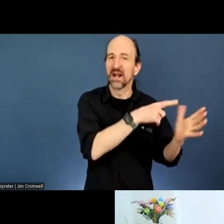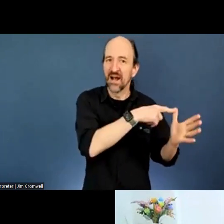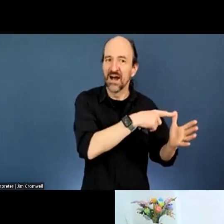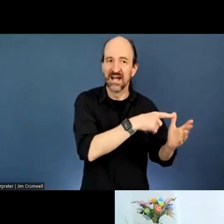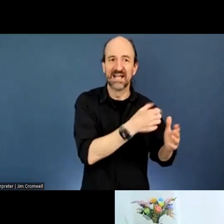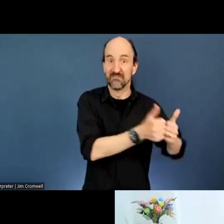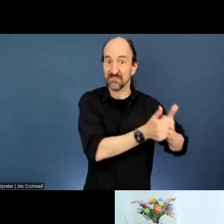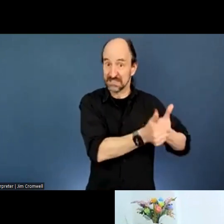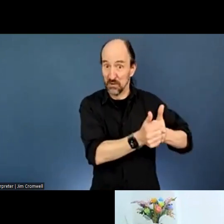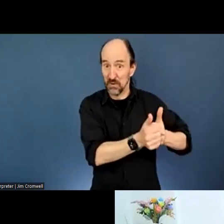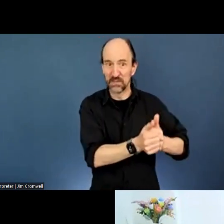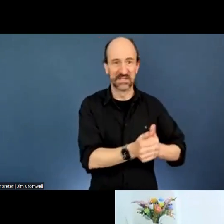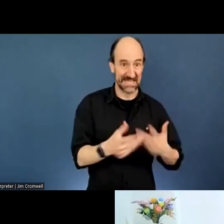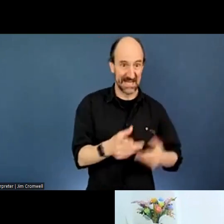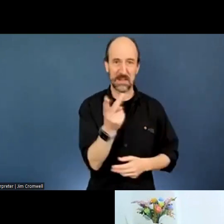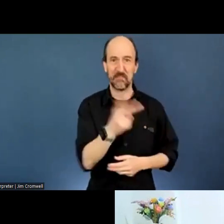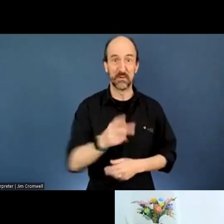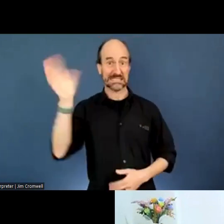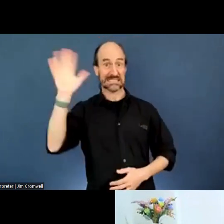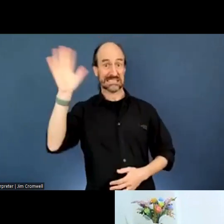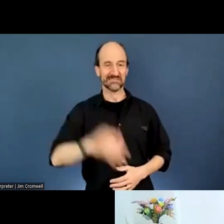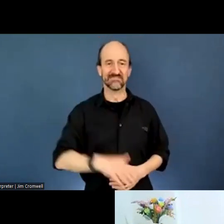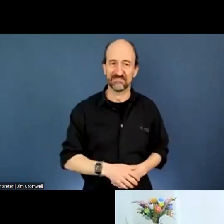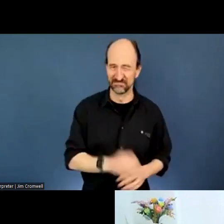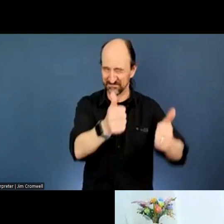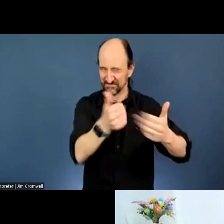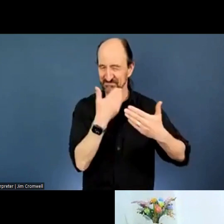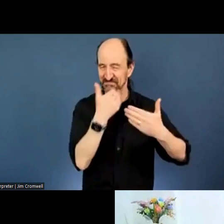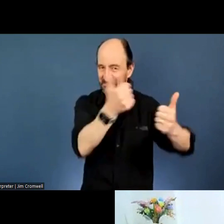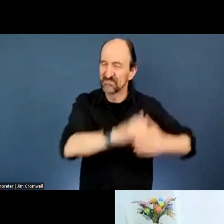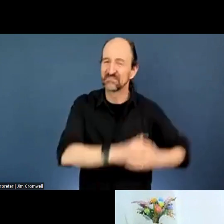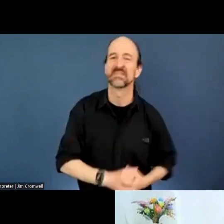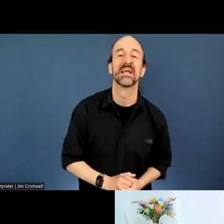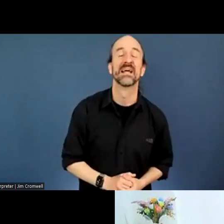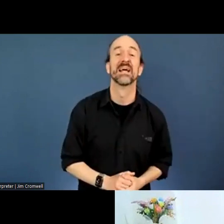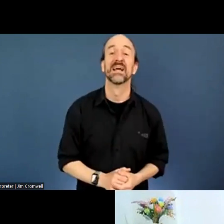screen. You are welcome to please, use the chat for